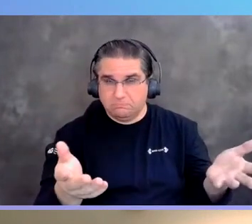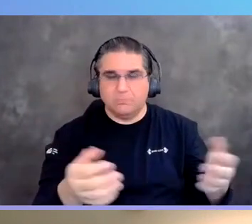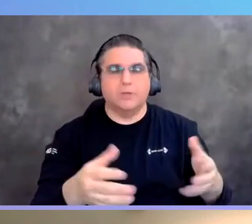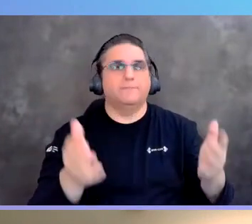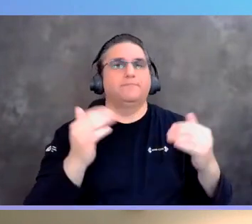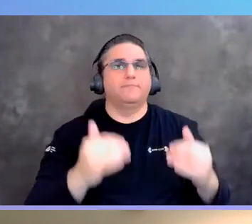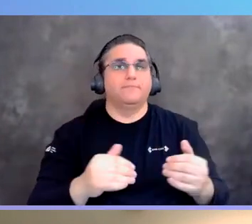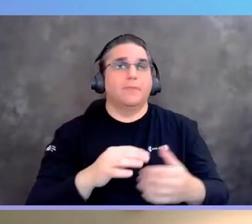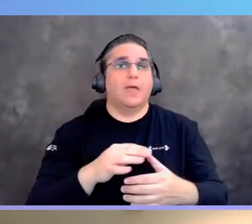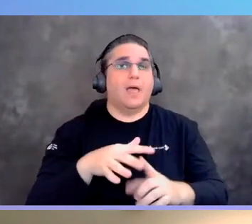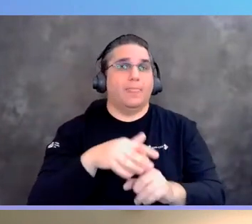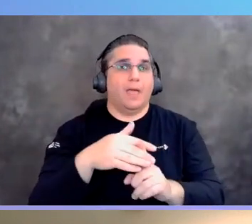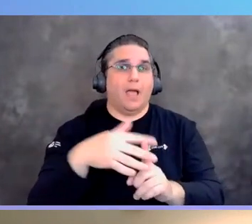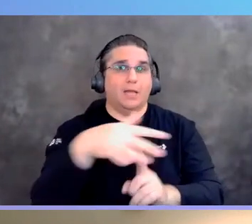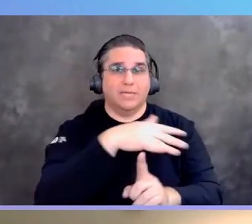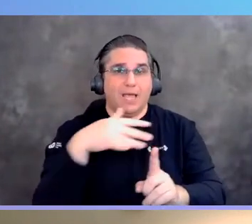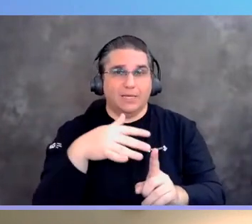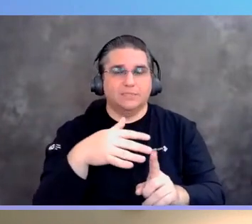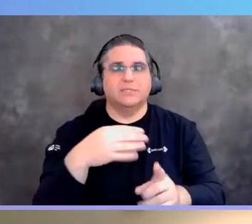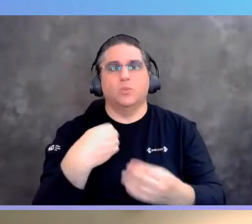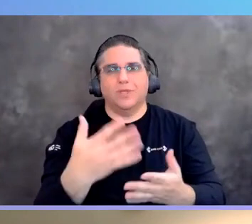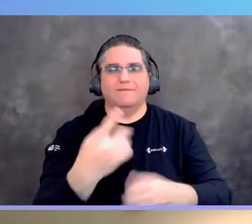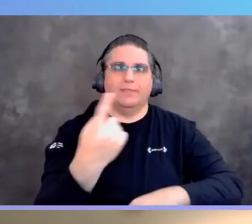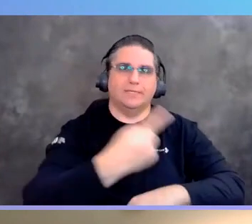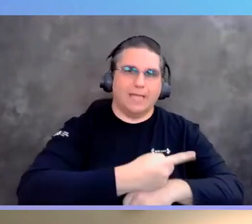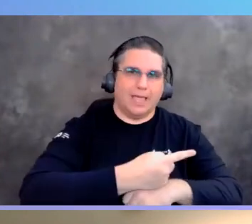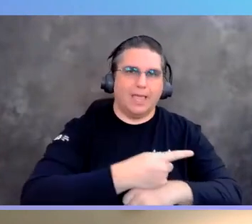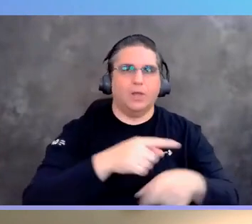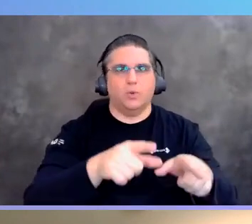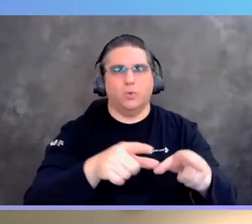context is the date, location, person, photographer. Uh, and